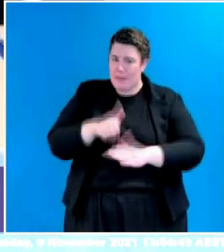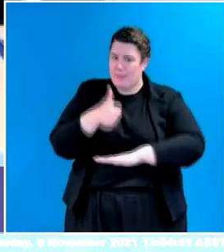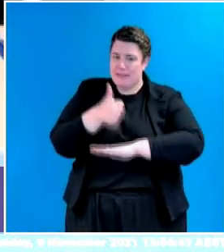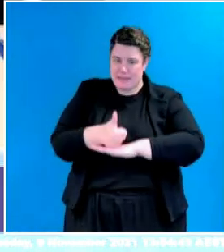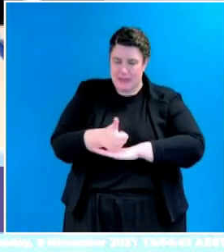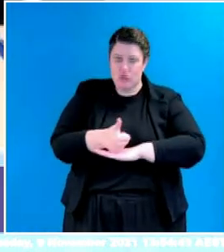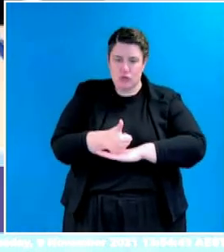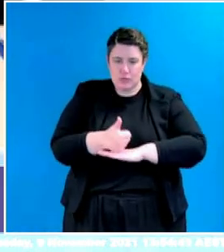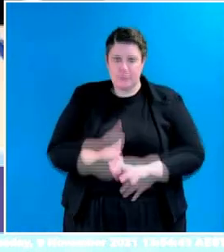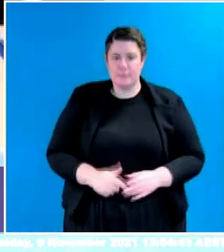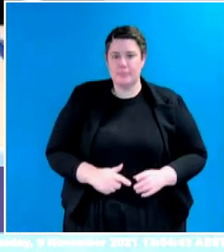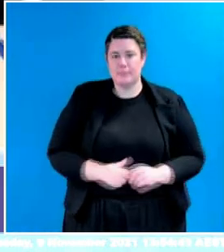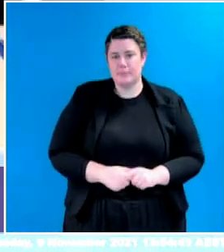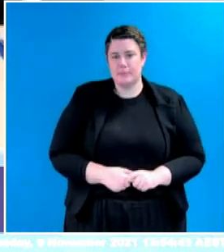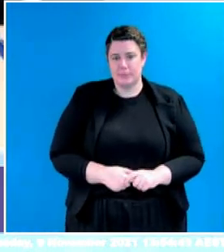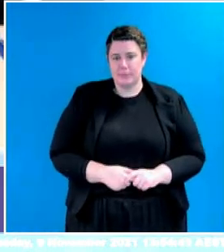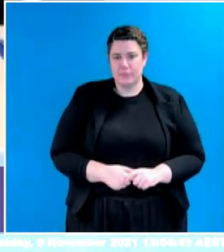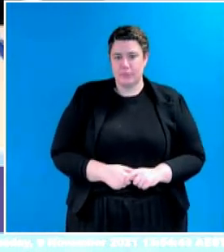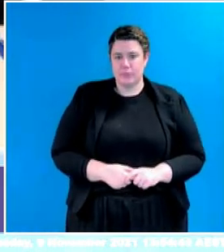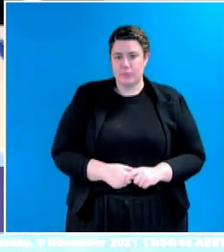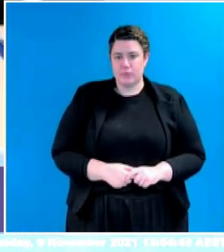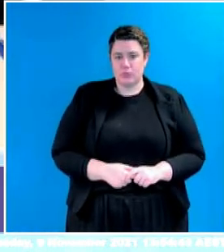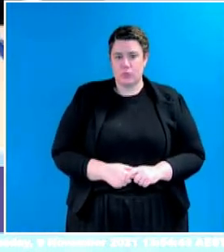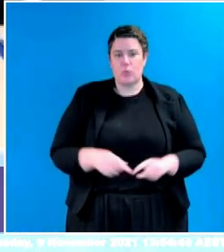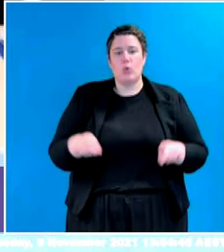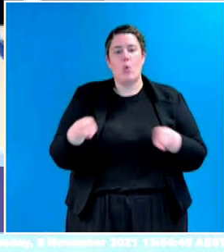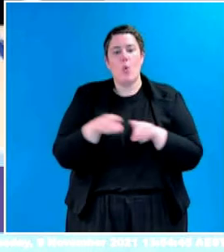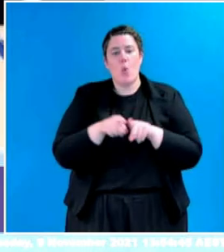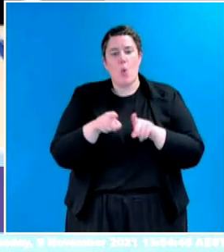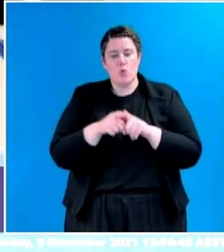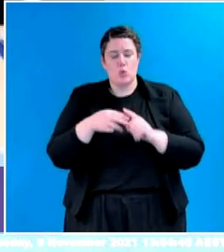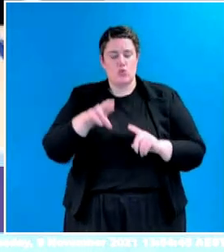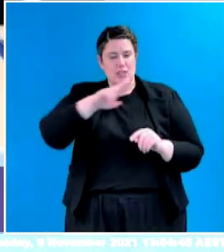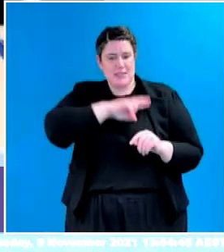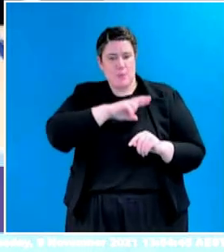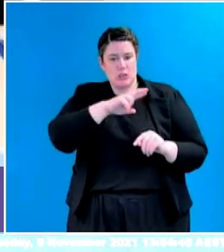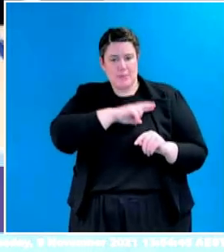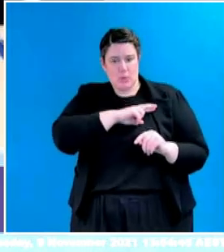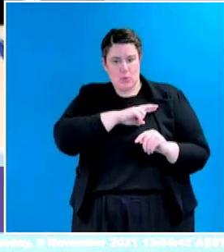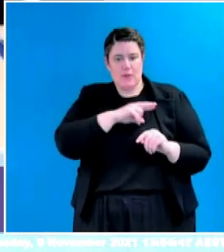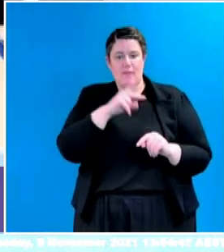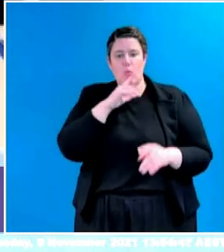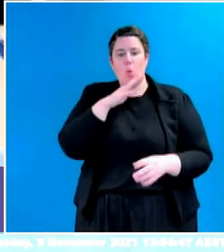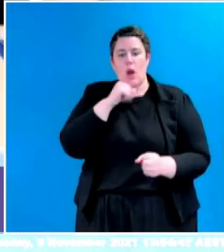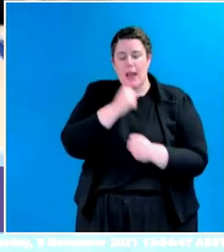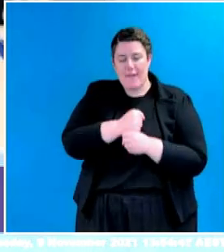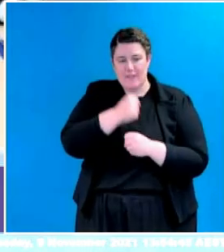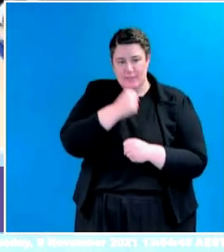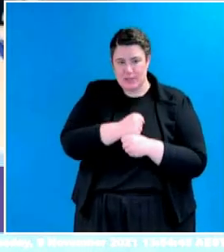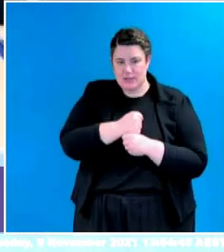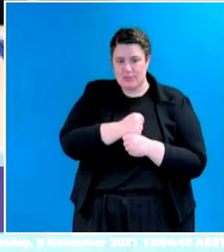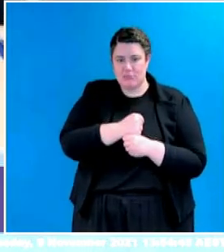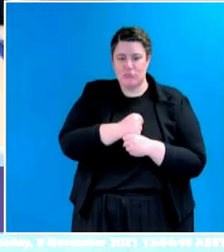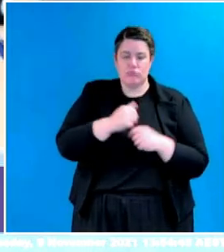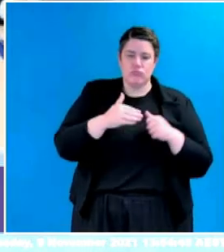As I said, we also are in charge of the government's responses to complaint